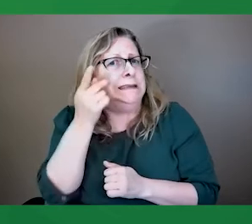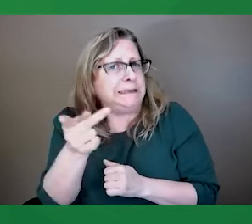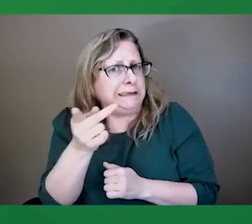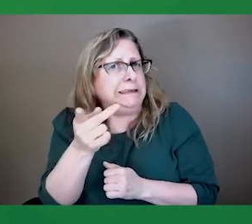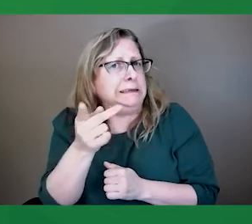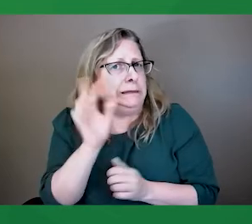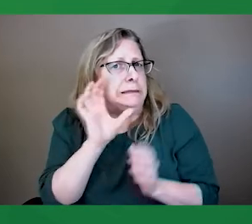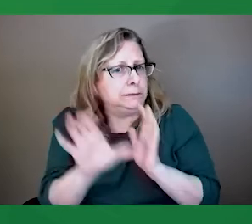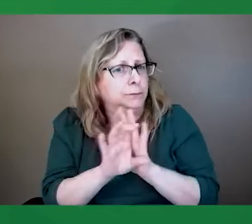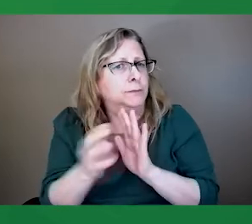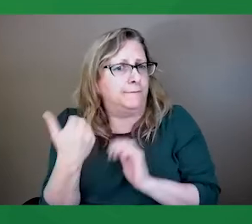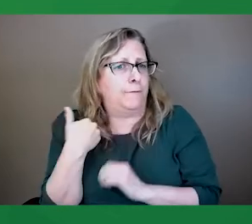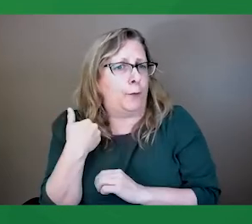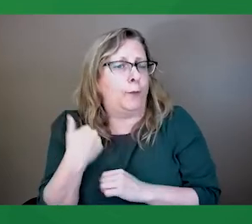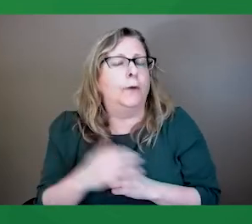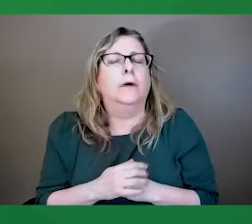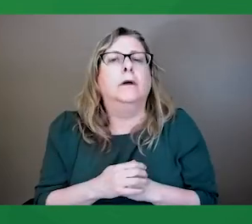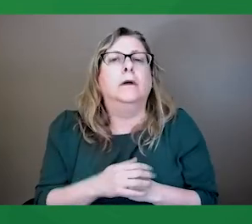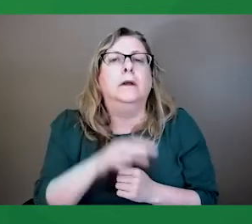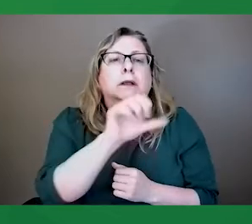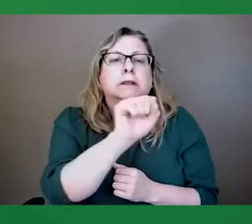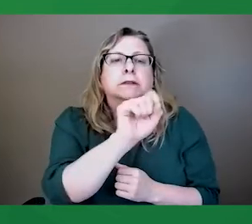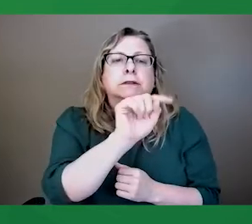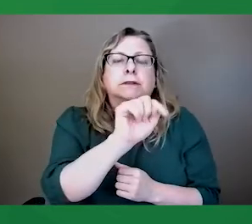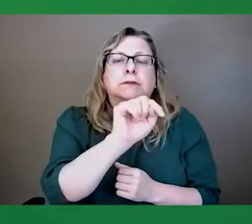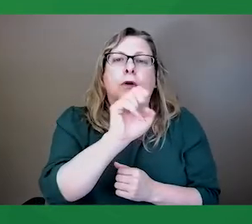which shows a star bust plot.